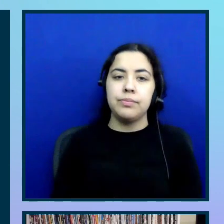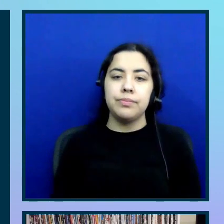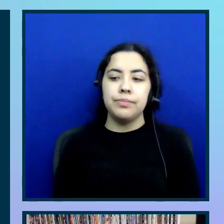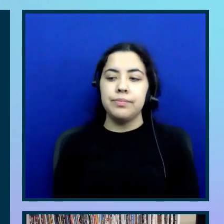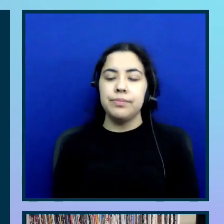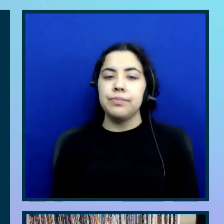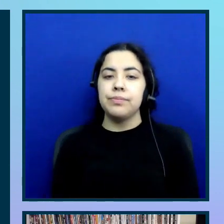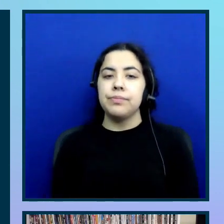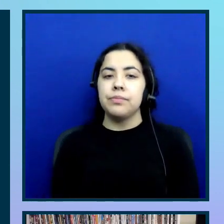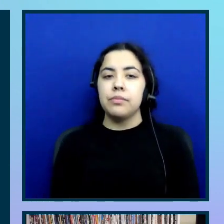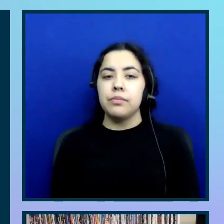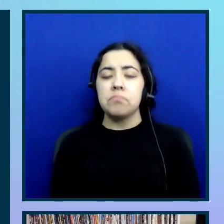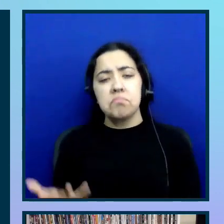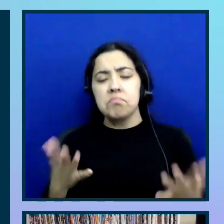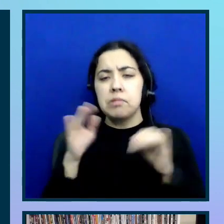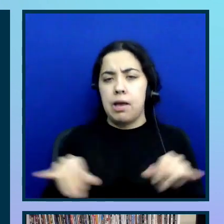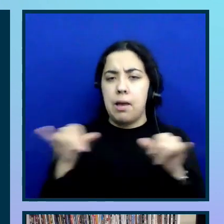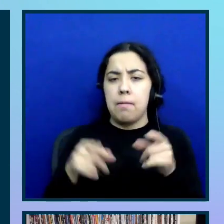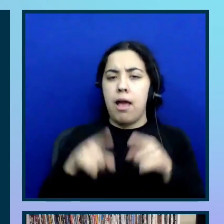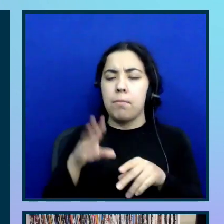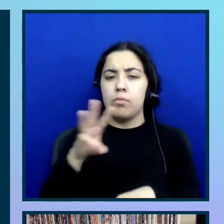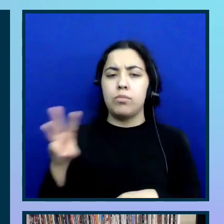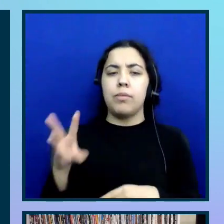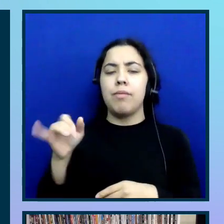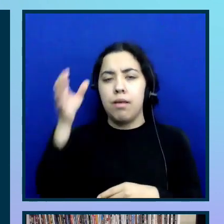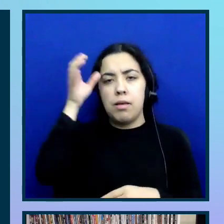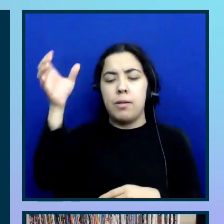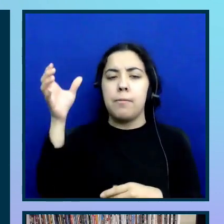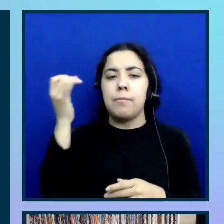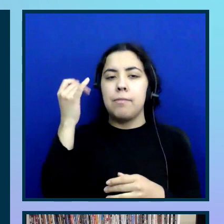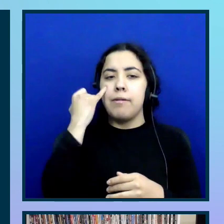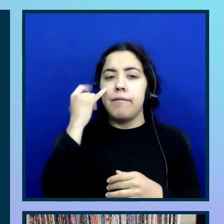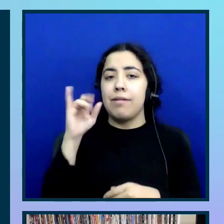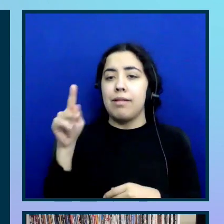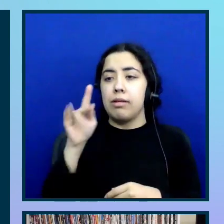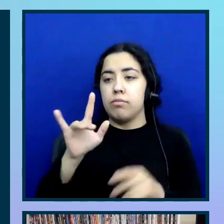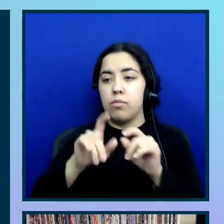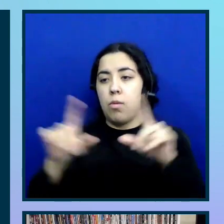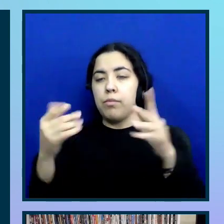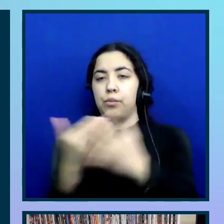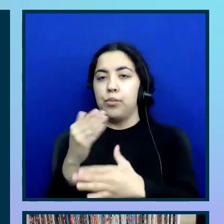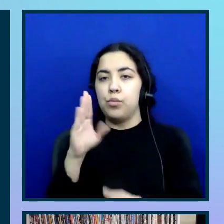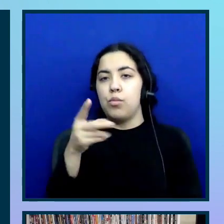So this scenario is also quite common on the web. The idea is if a link opens a new browser tab or window,